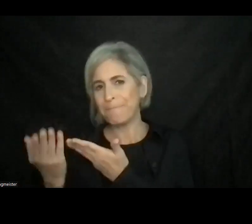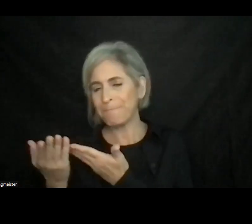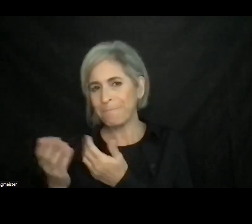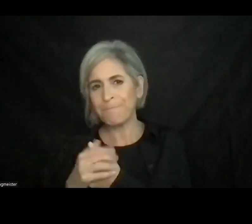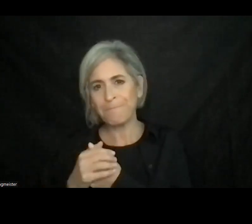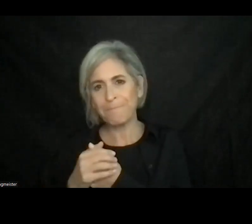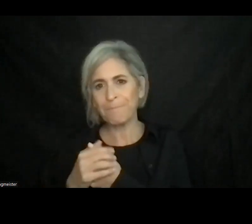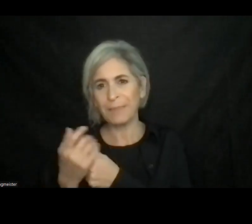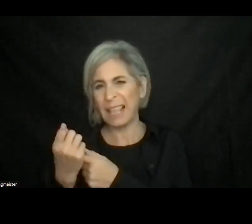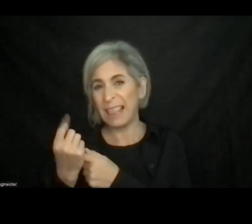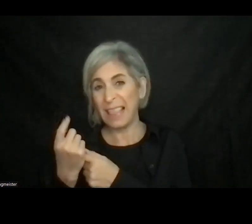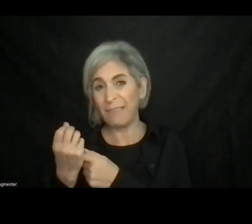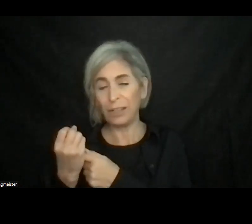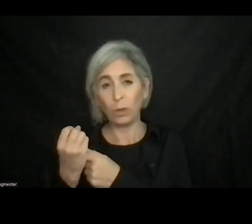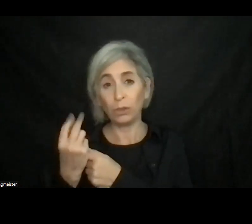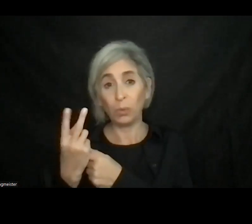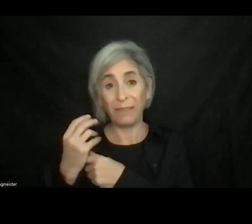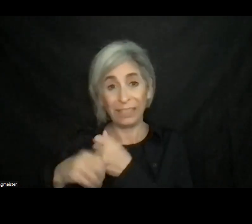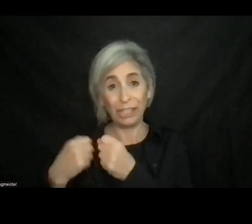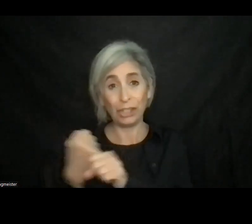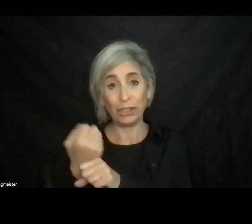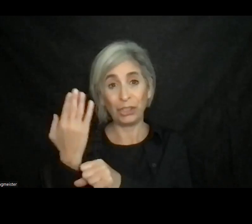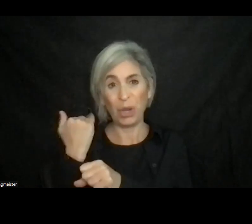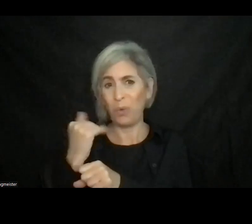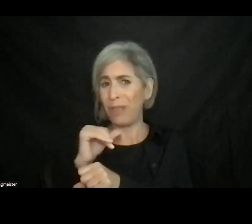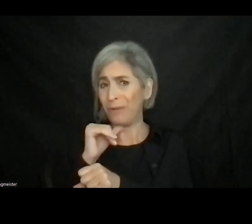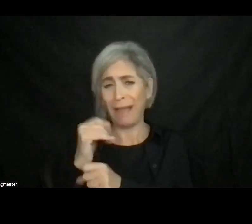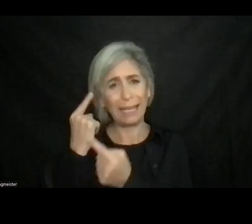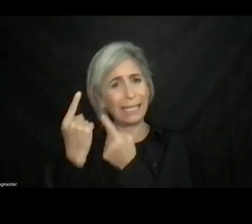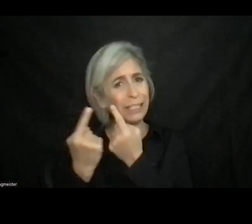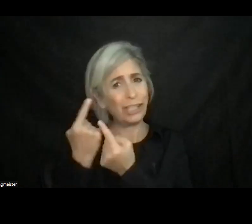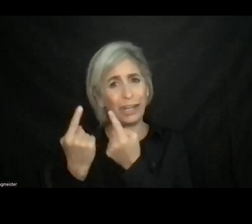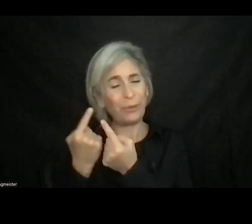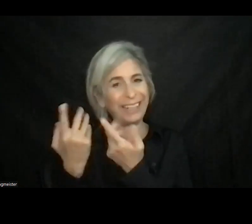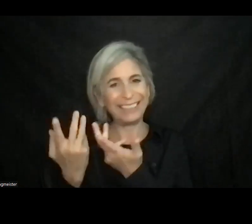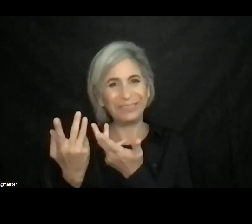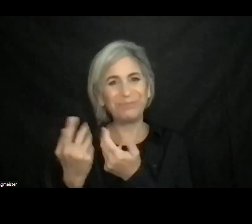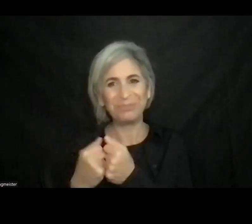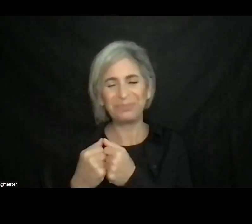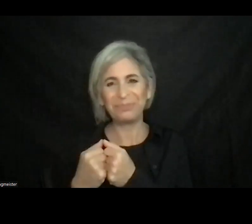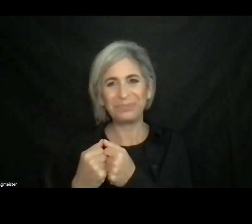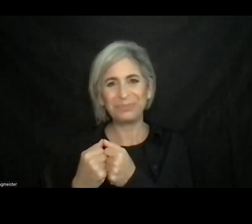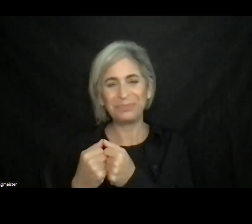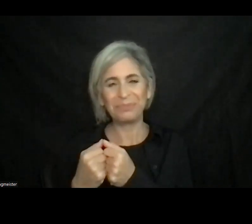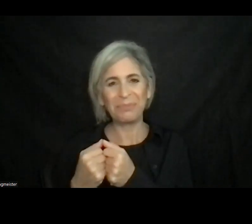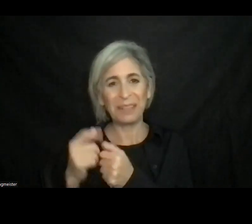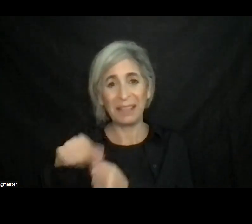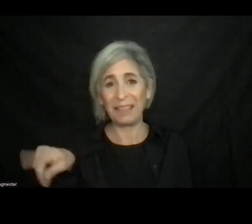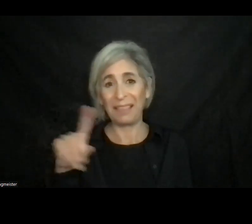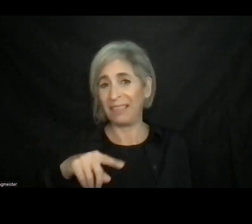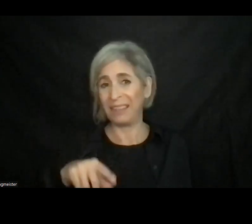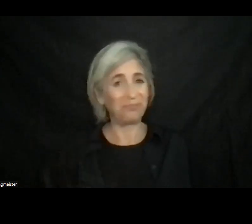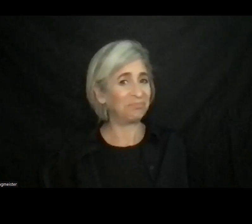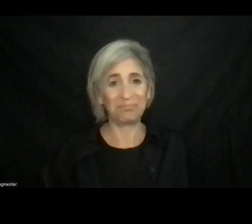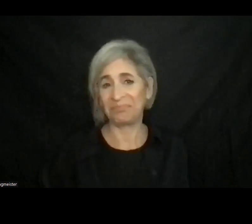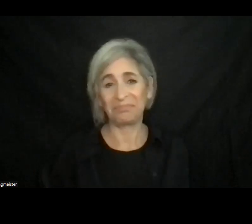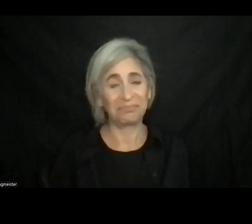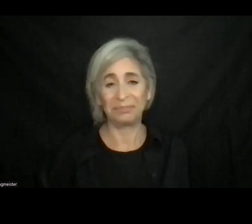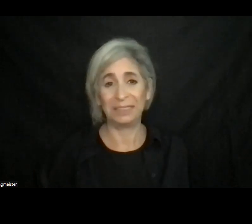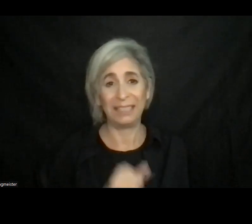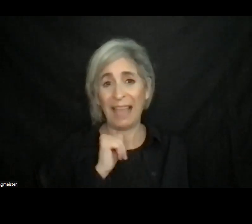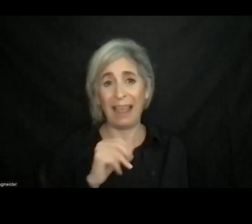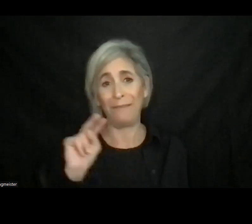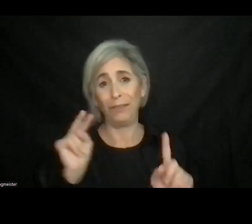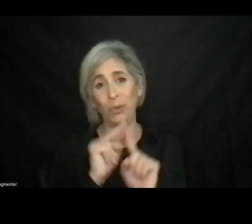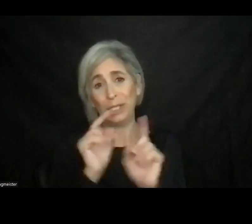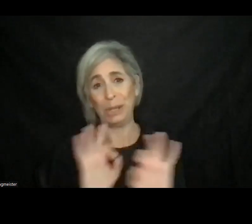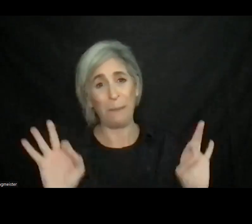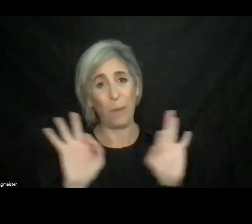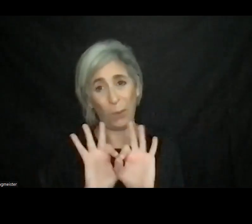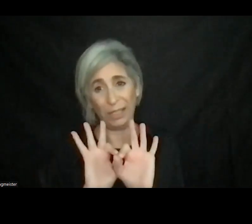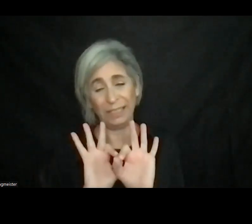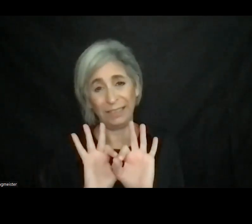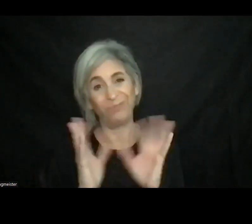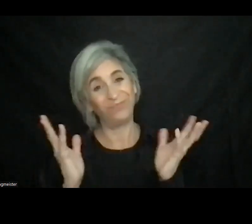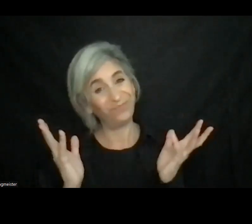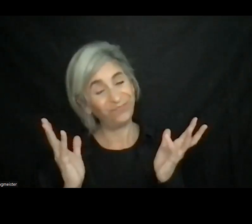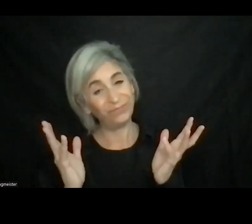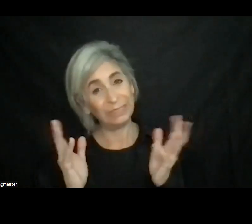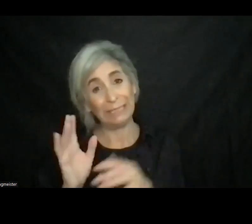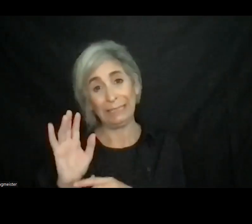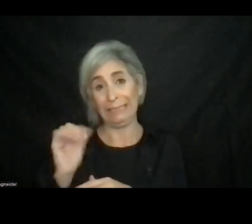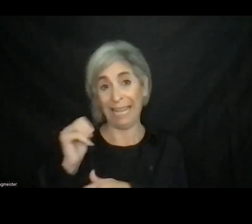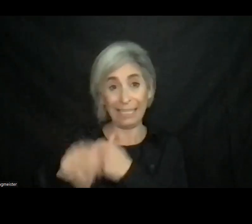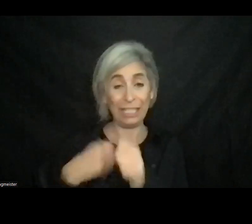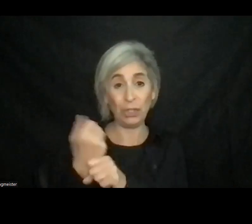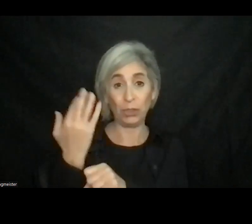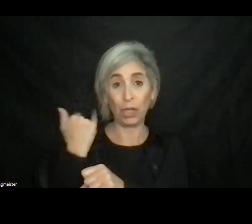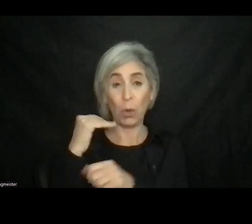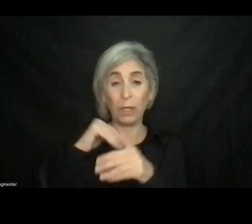11 or 12 years ago were not very important. Because some years ago accessibility is